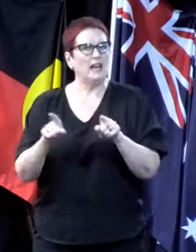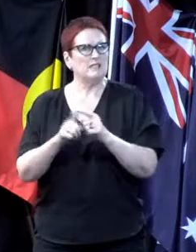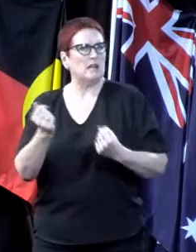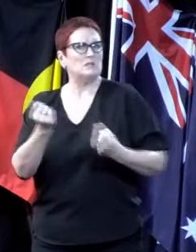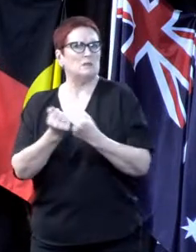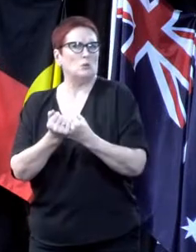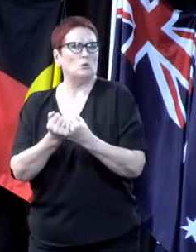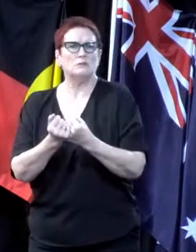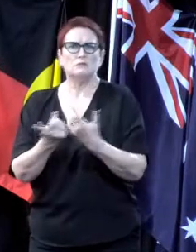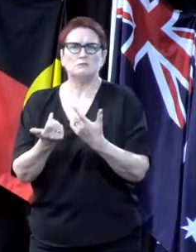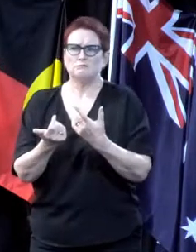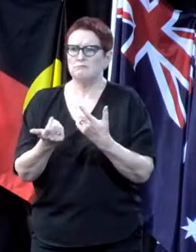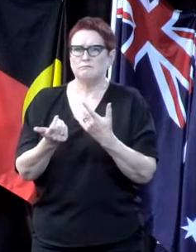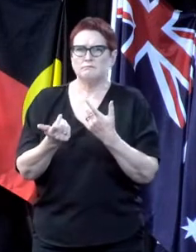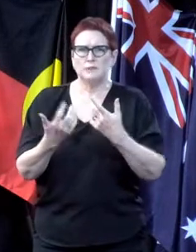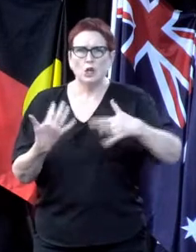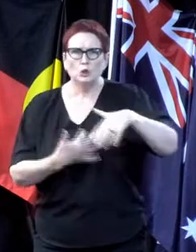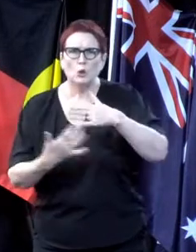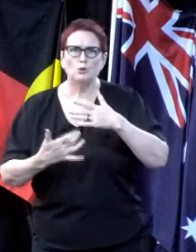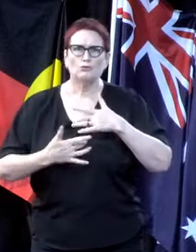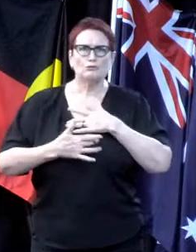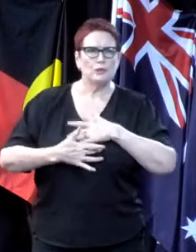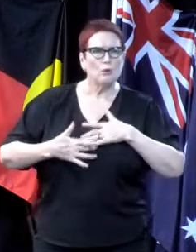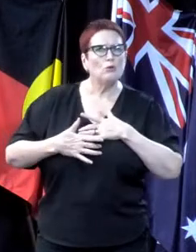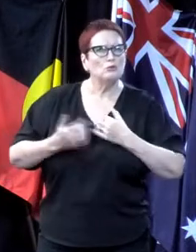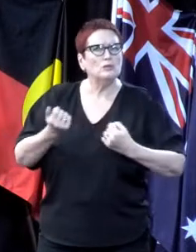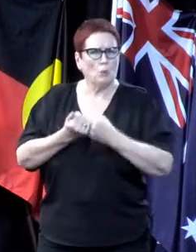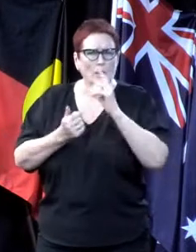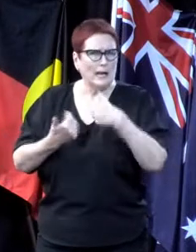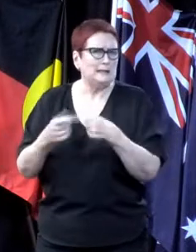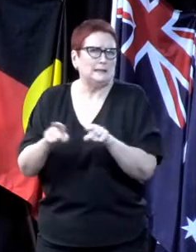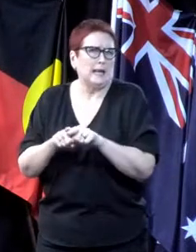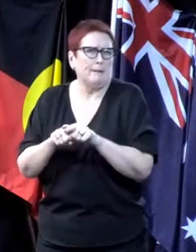the same social and emotional support that we would if they were in a unit, which we did.